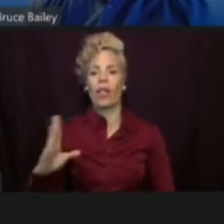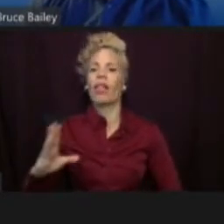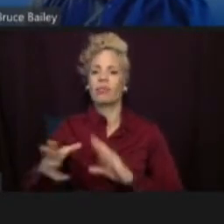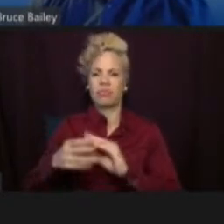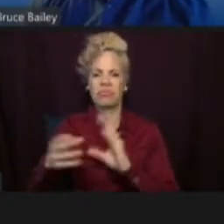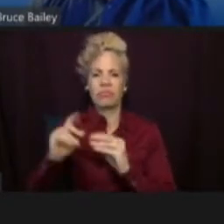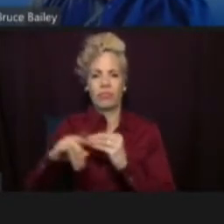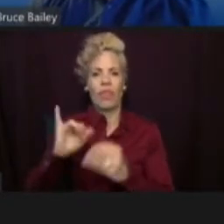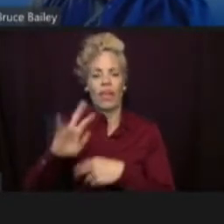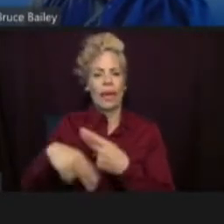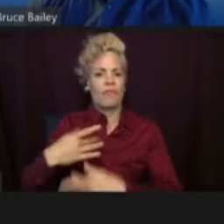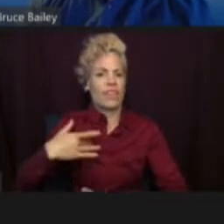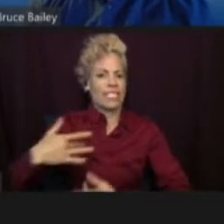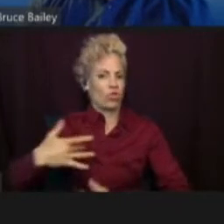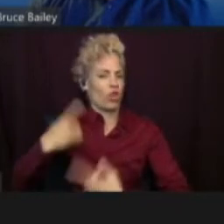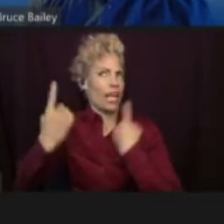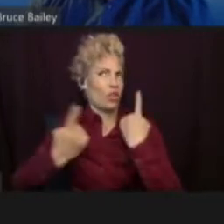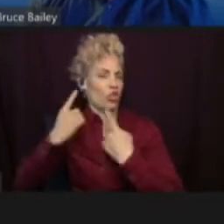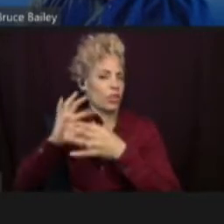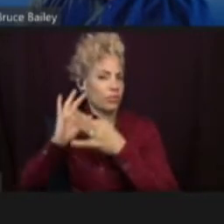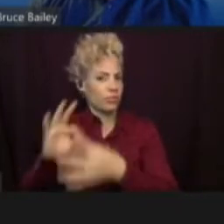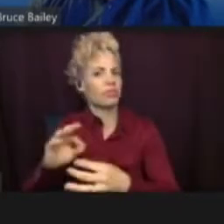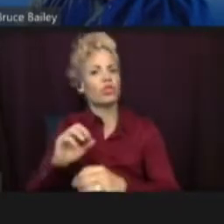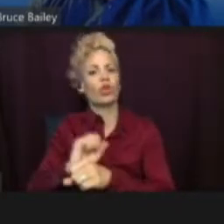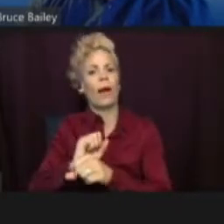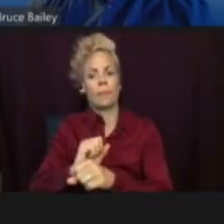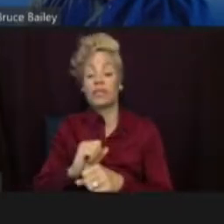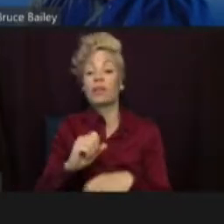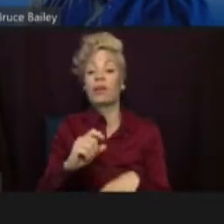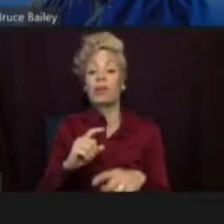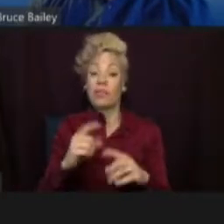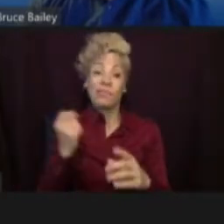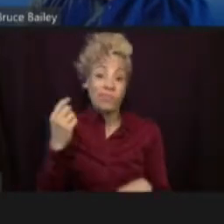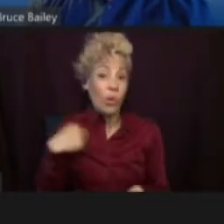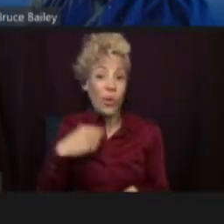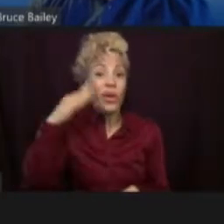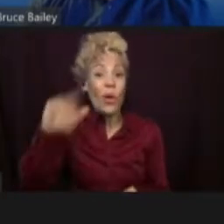But what is true that improvements in technology will only continue. Next slide please.